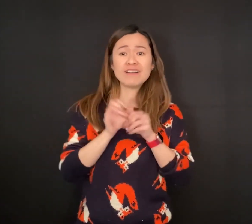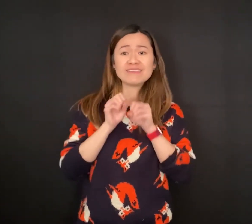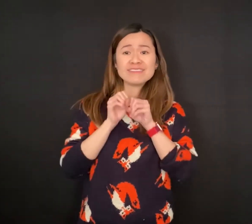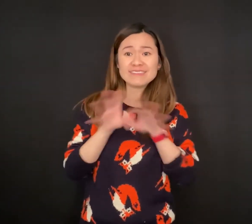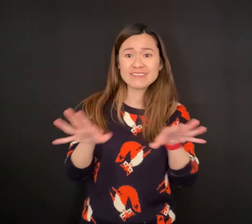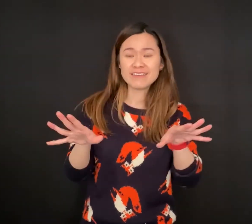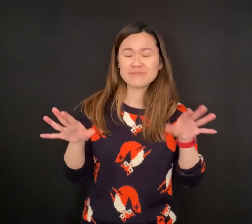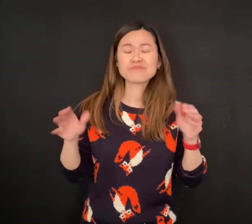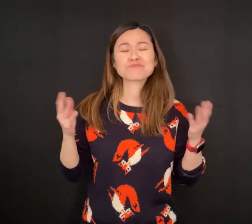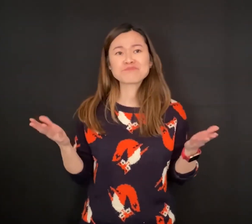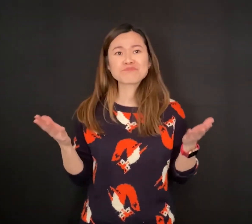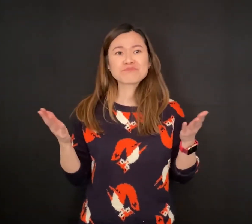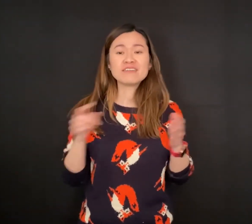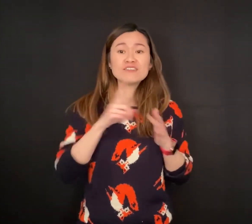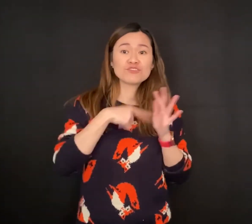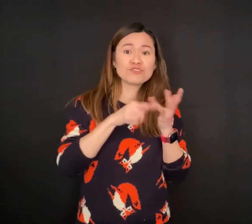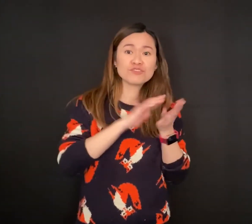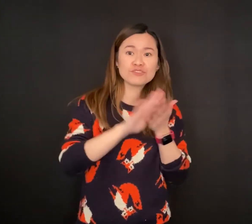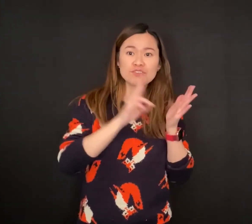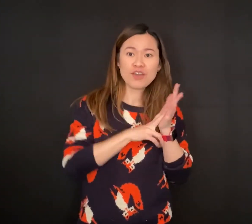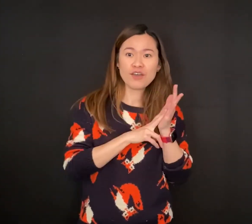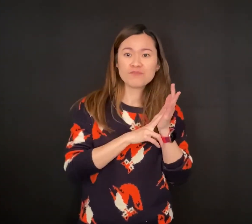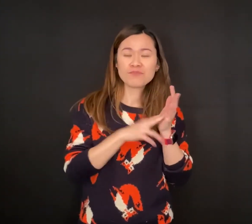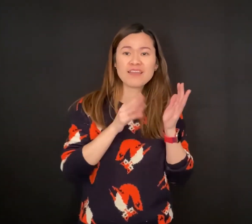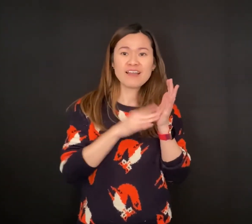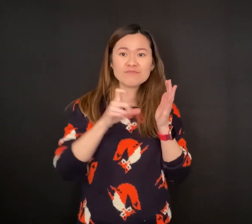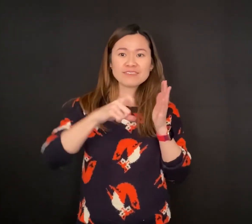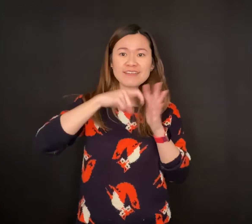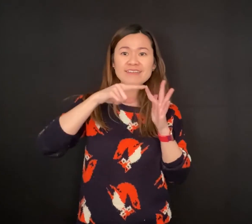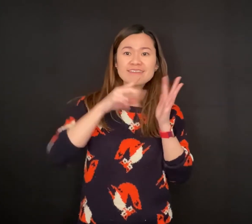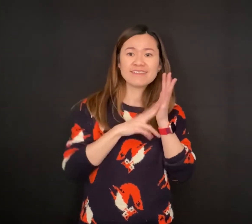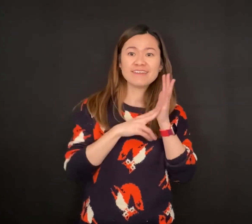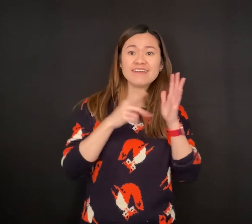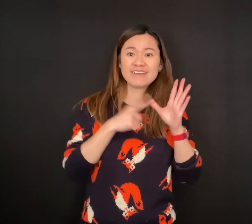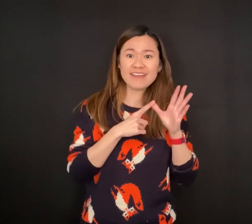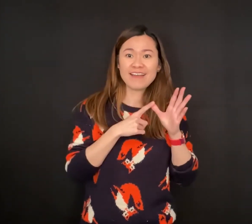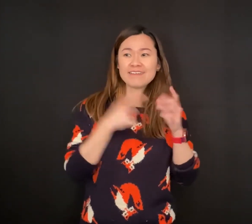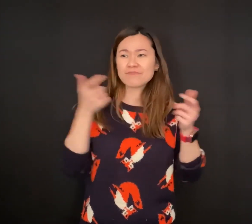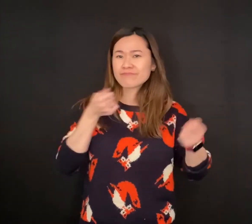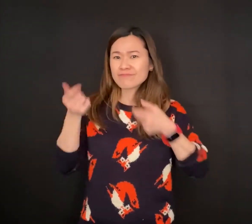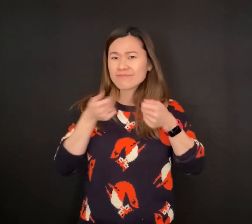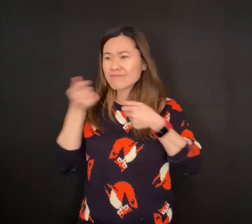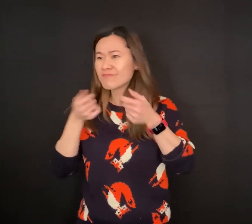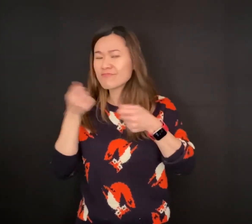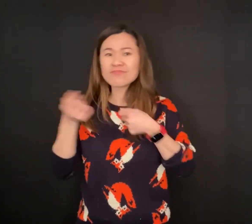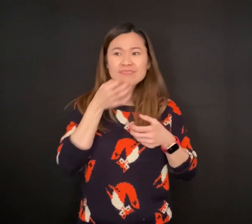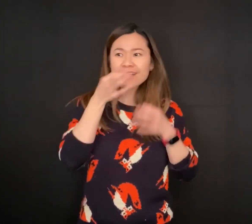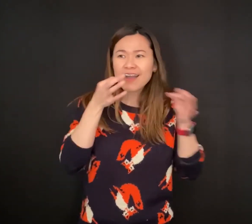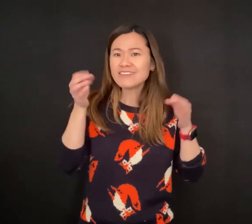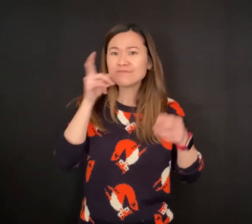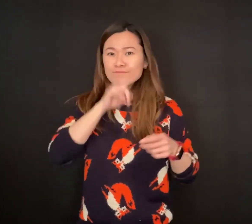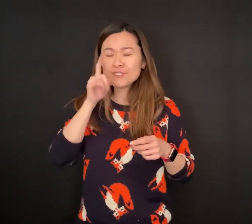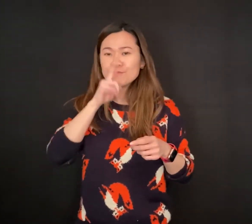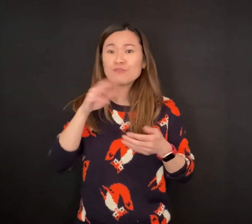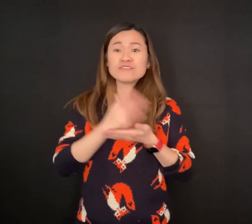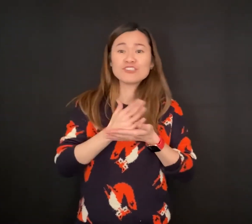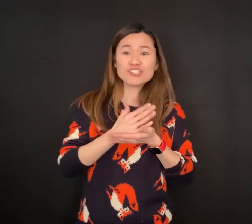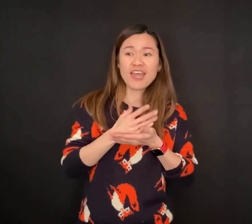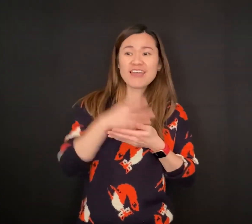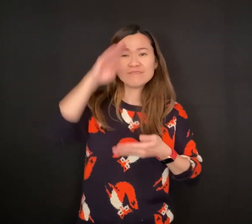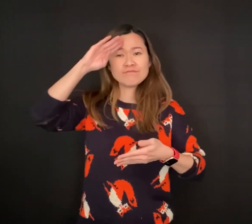while COVID was happening. John McKenna invited several people to share their